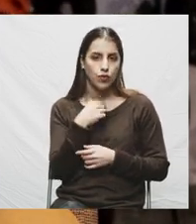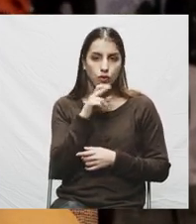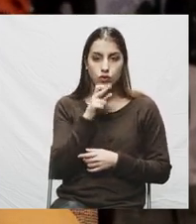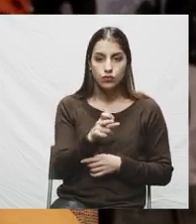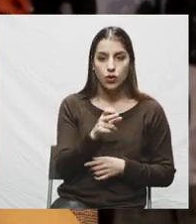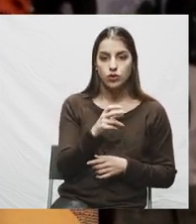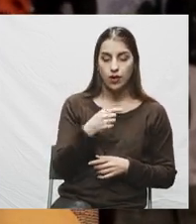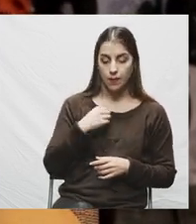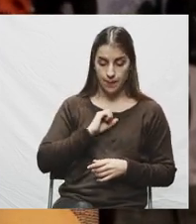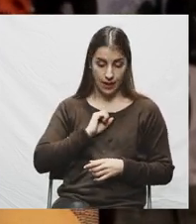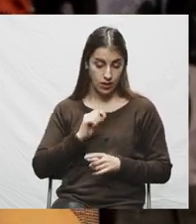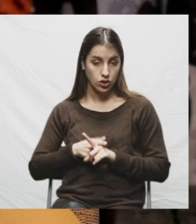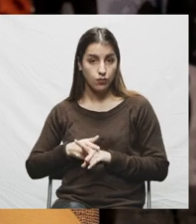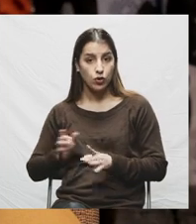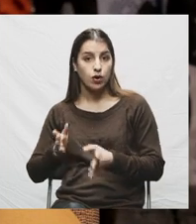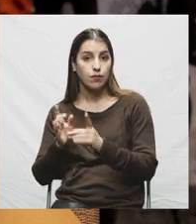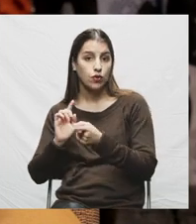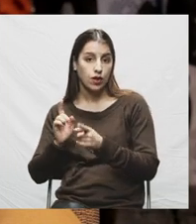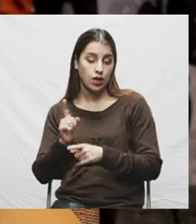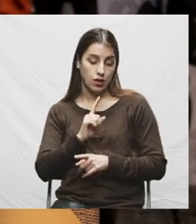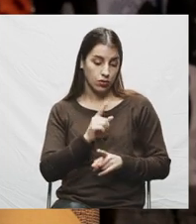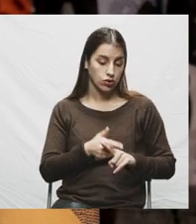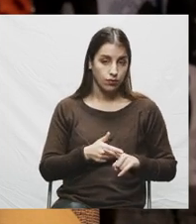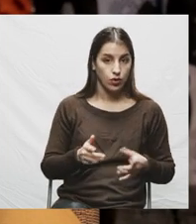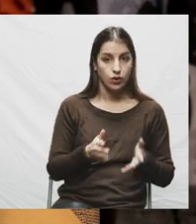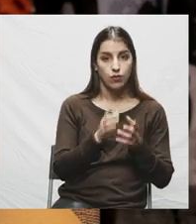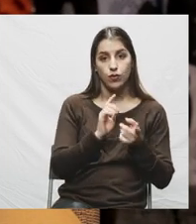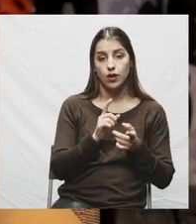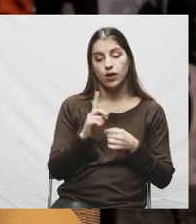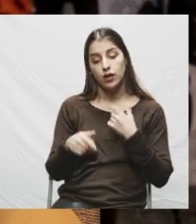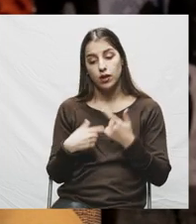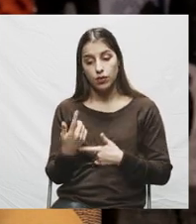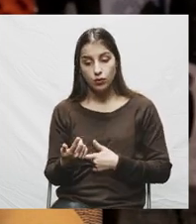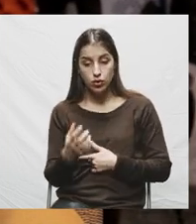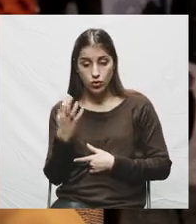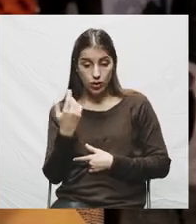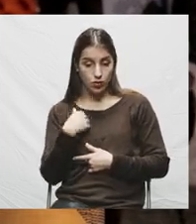what energizes me and what doesn’t and then try to revert that into applying it to other people.